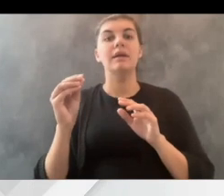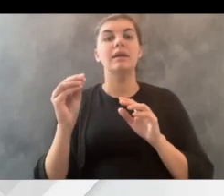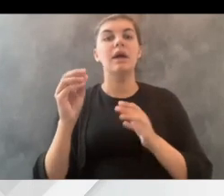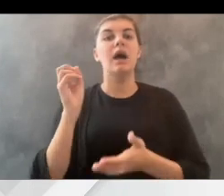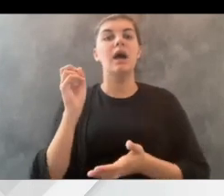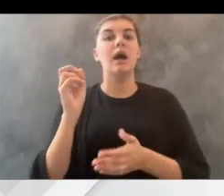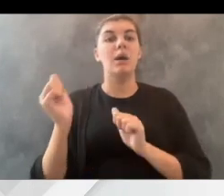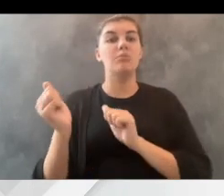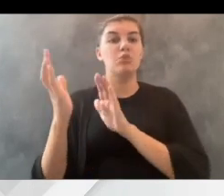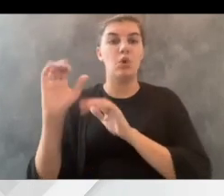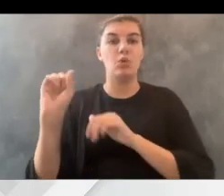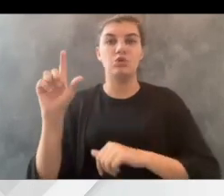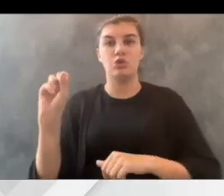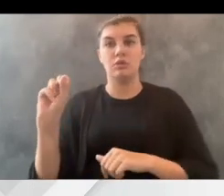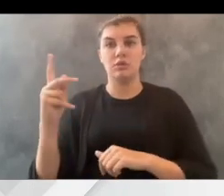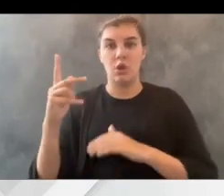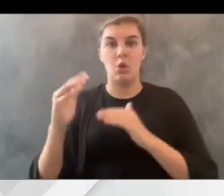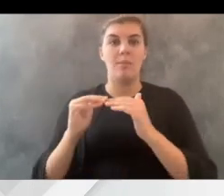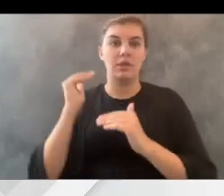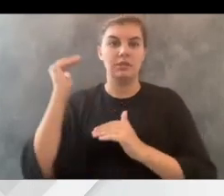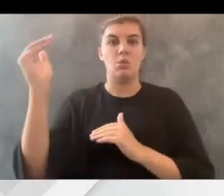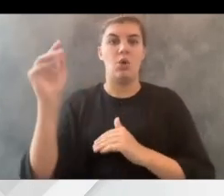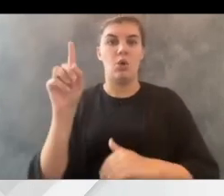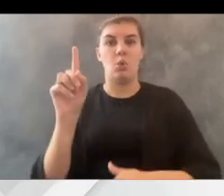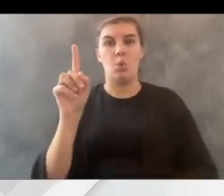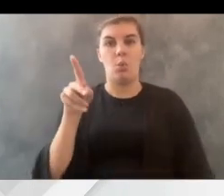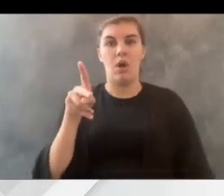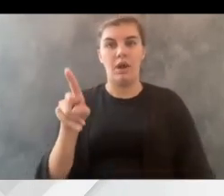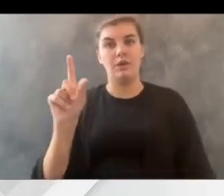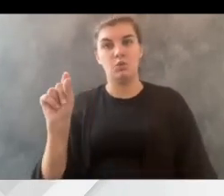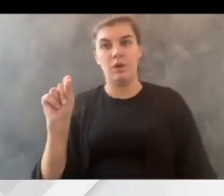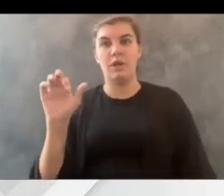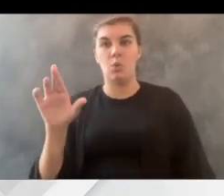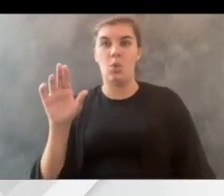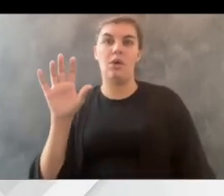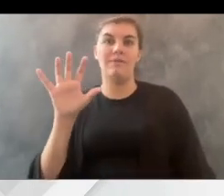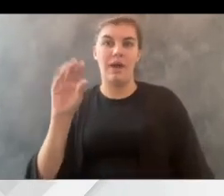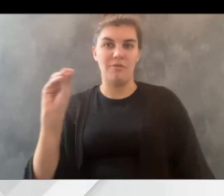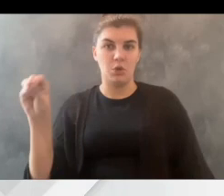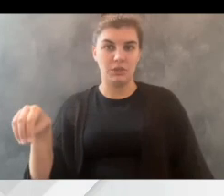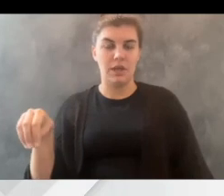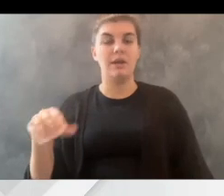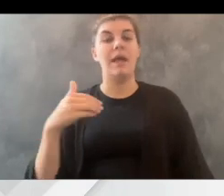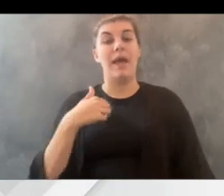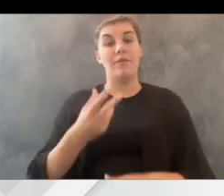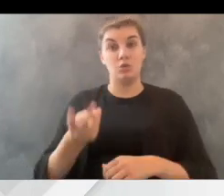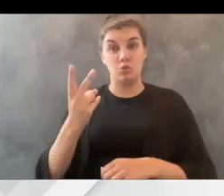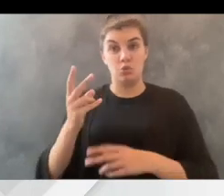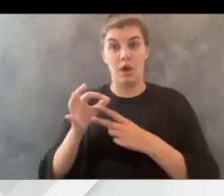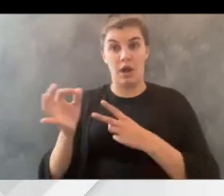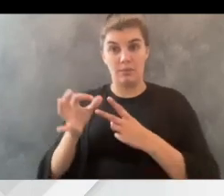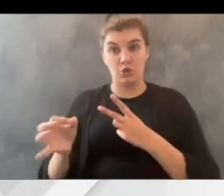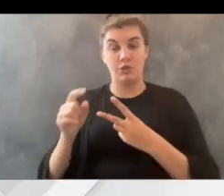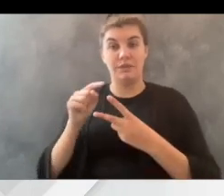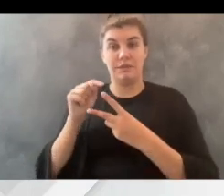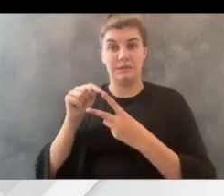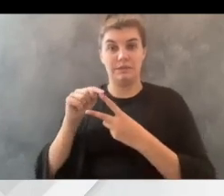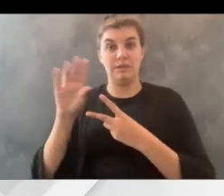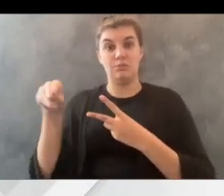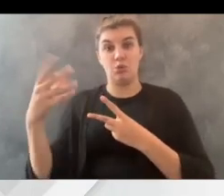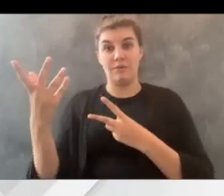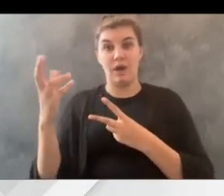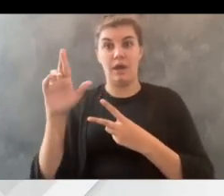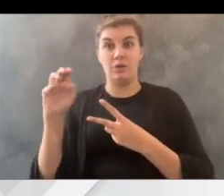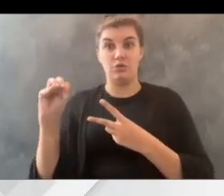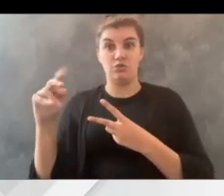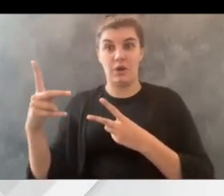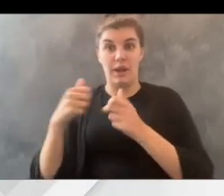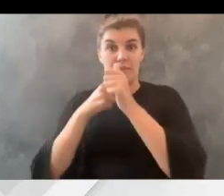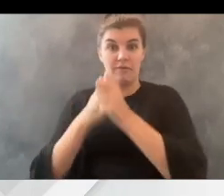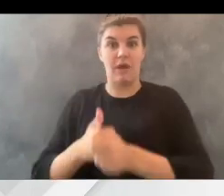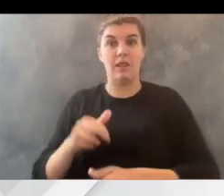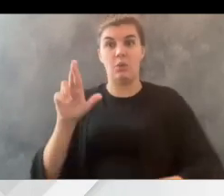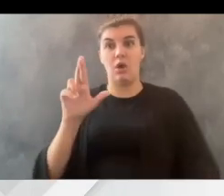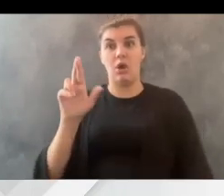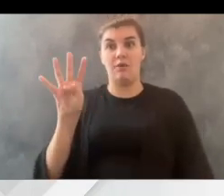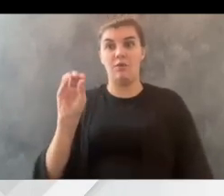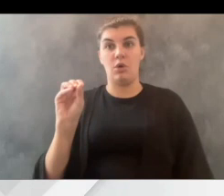exceeds 1 in 20 or 5 percent, you have two options. Either provide a ramp complying with R407